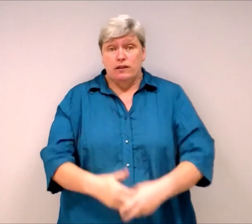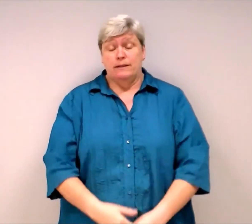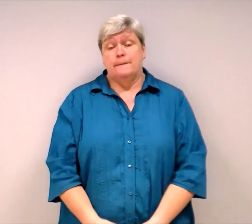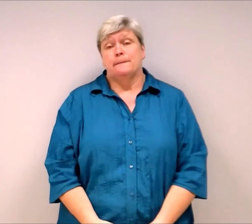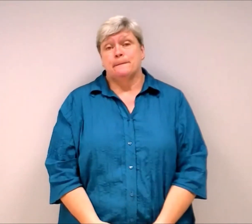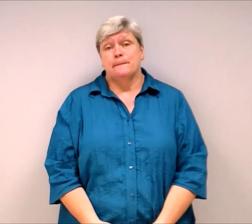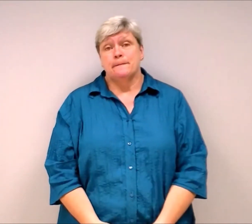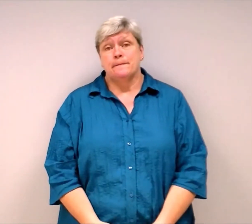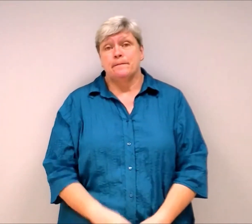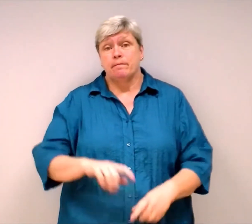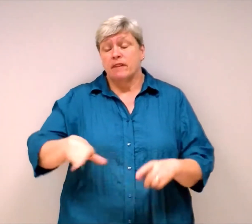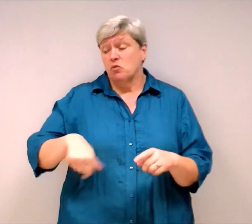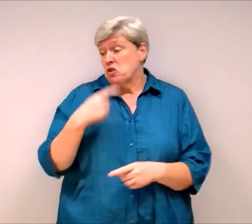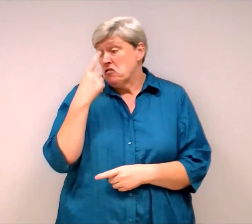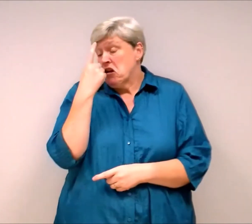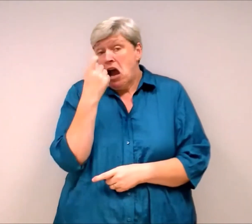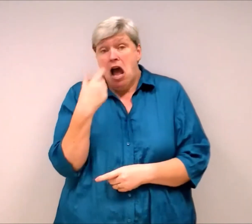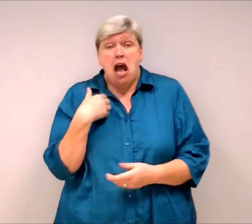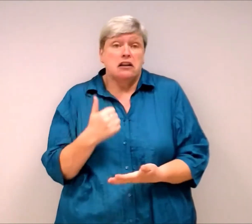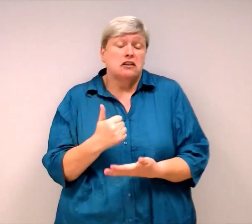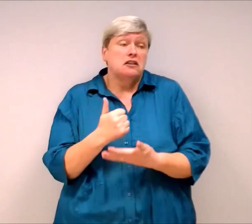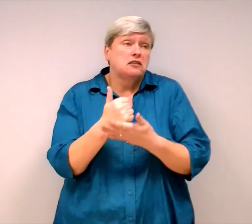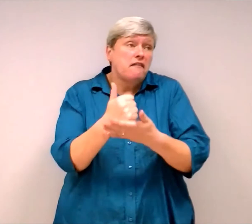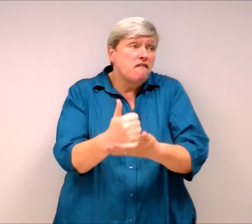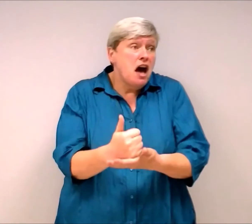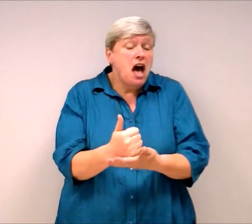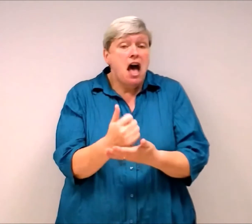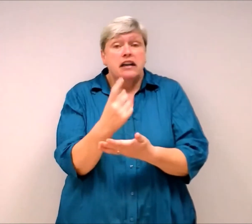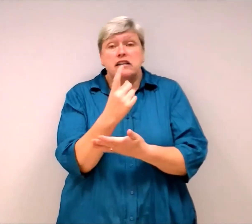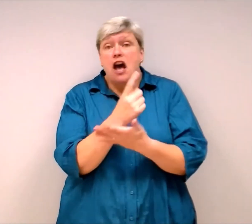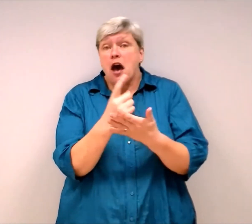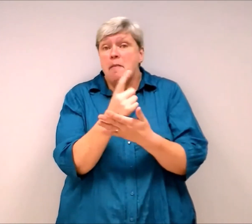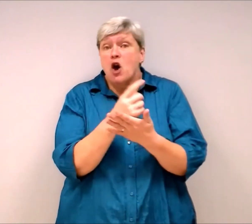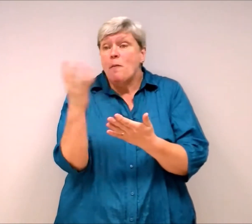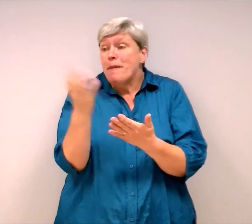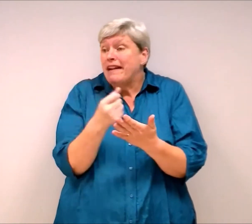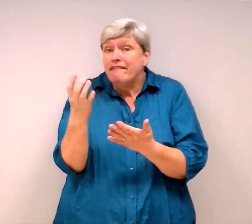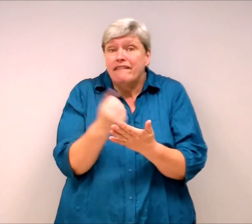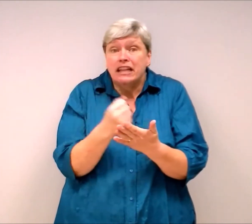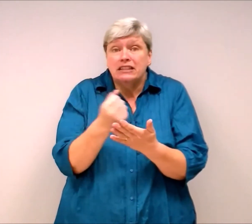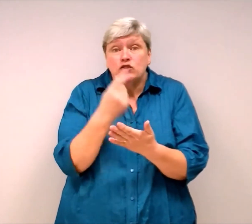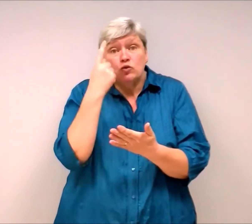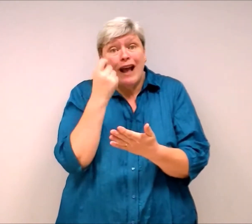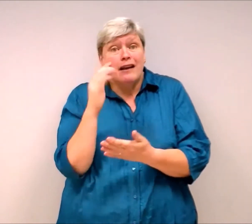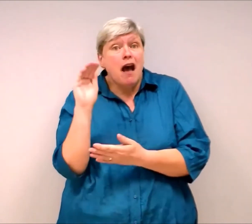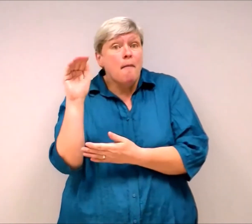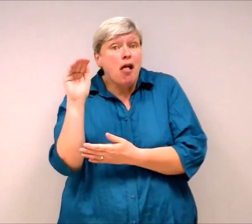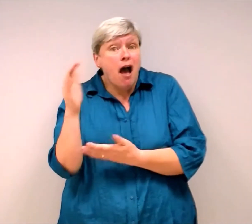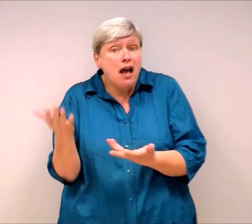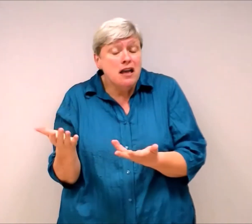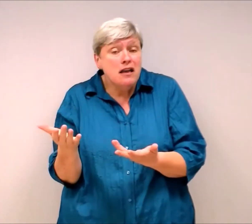We can provide advice about benefits you may be entitled to,